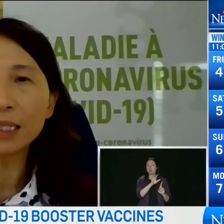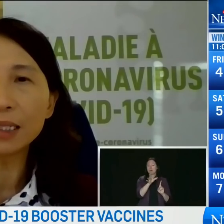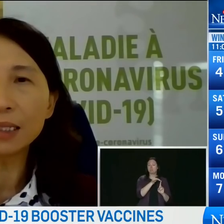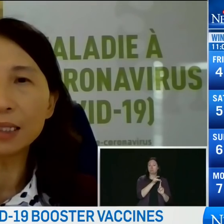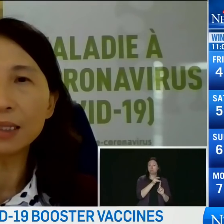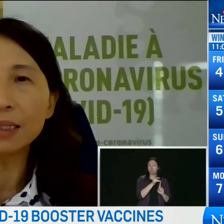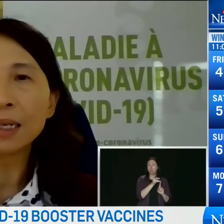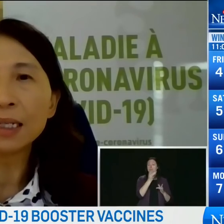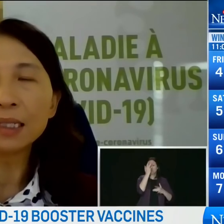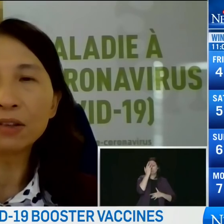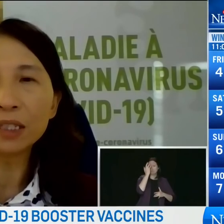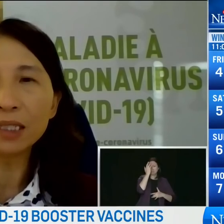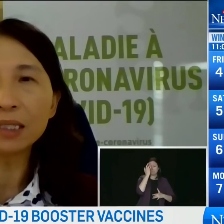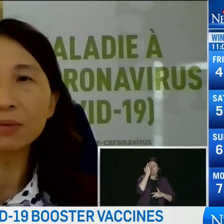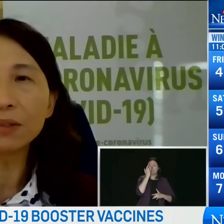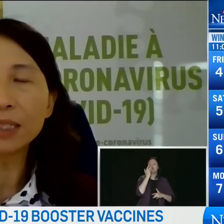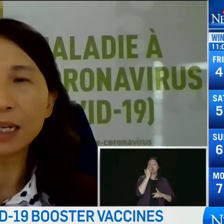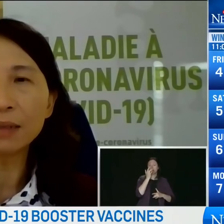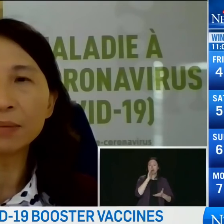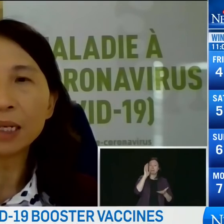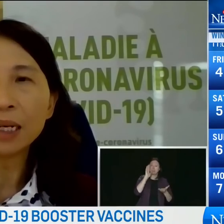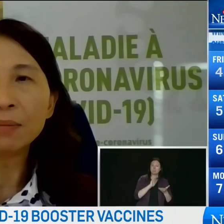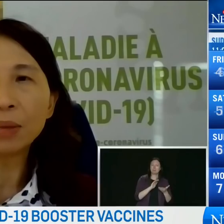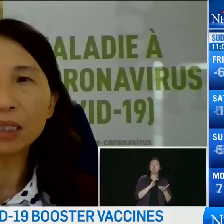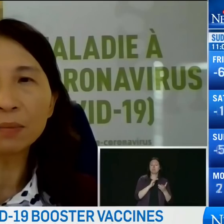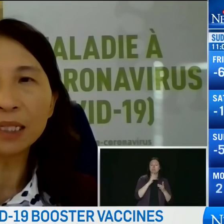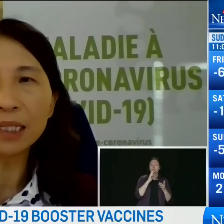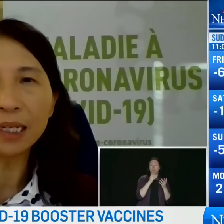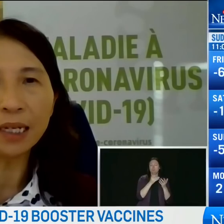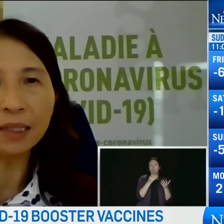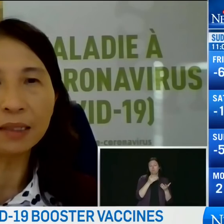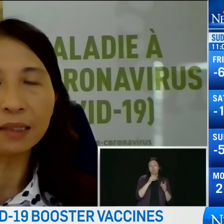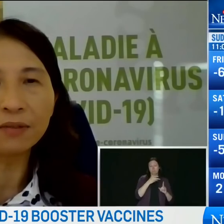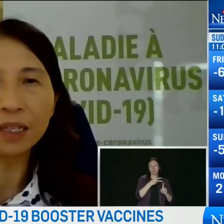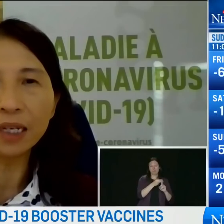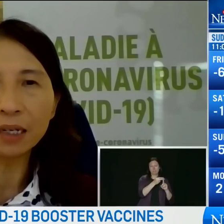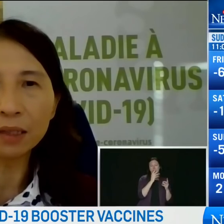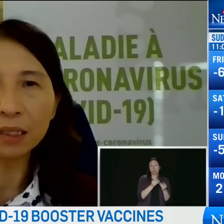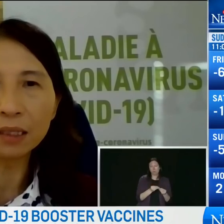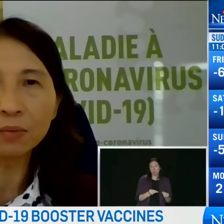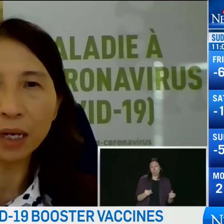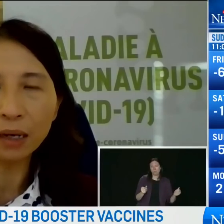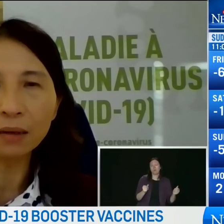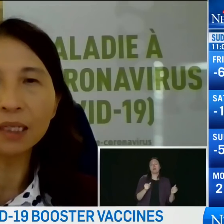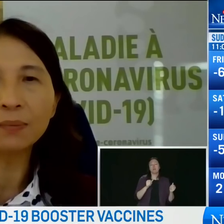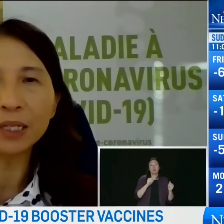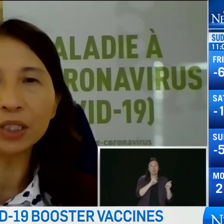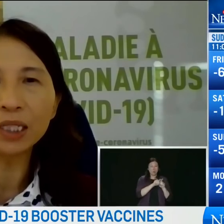VARIANT, EVIDENCE SUGGESTS THAT VACCINE EFFECTIVENESS AGAINST